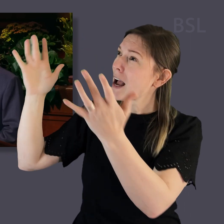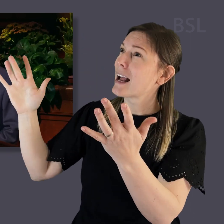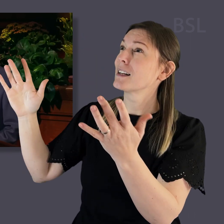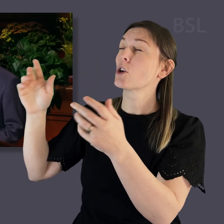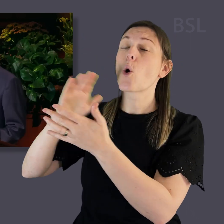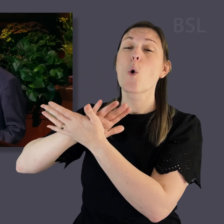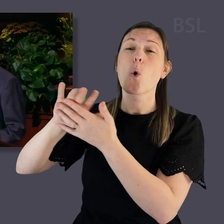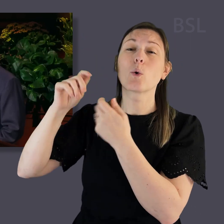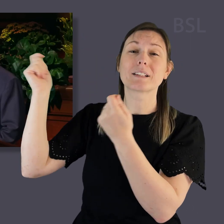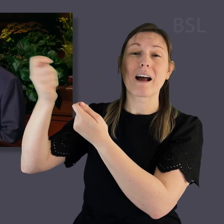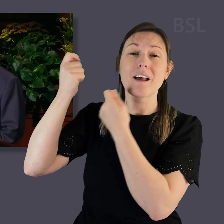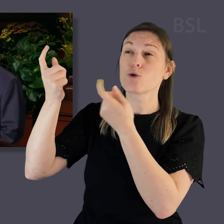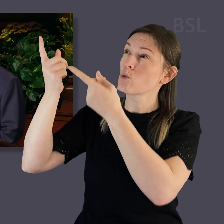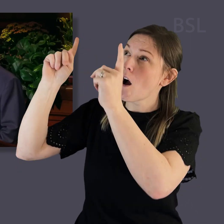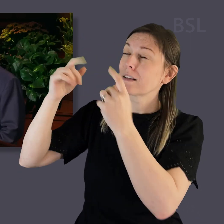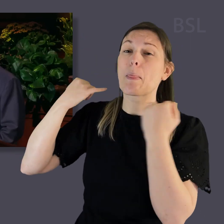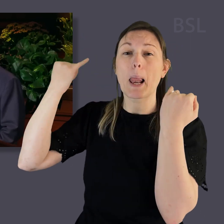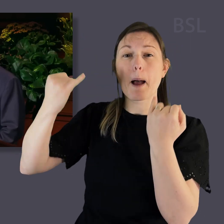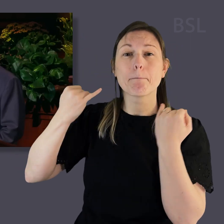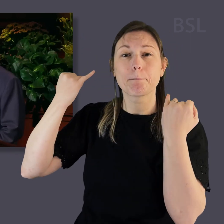singing Hosanna to God and the Lamb!